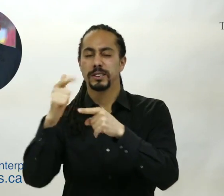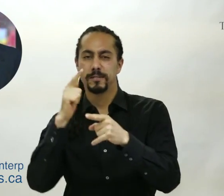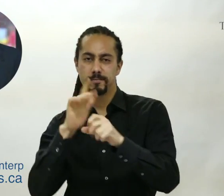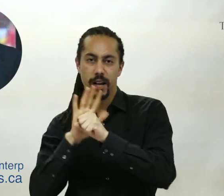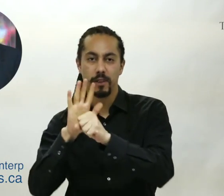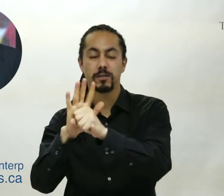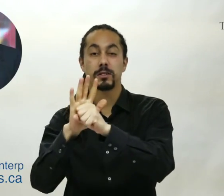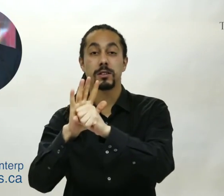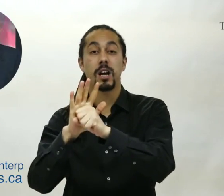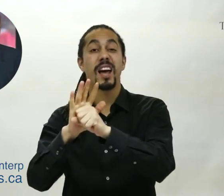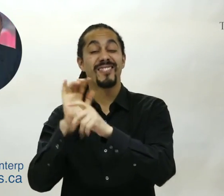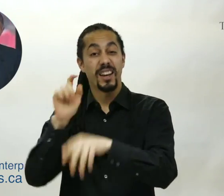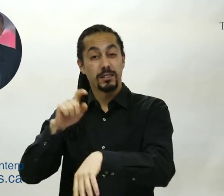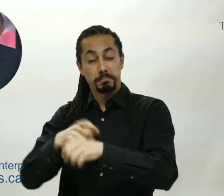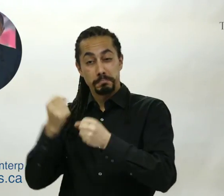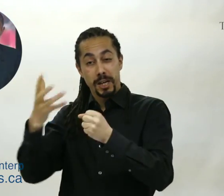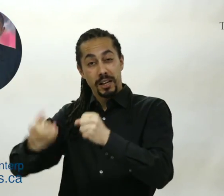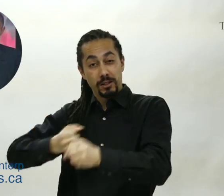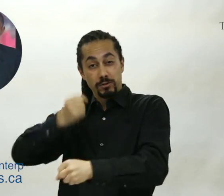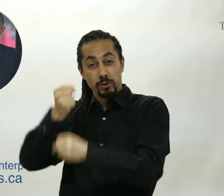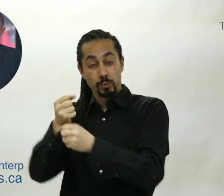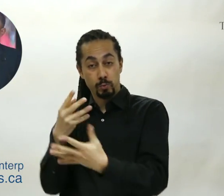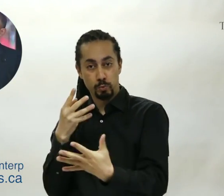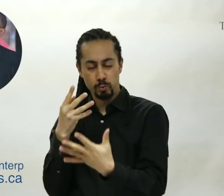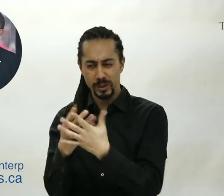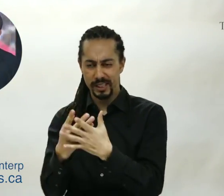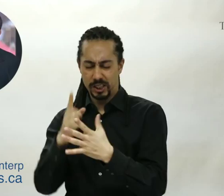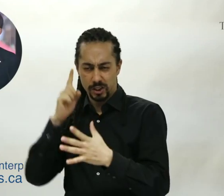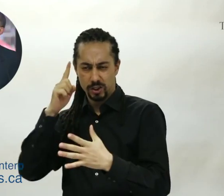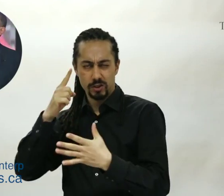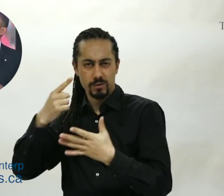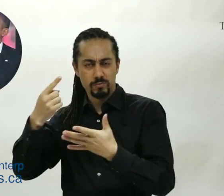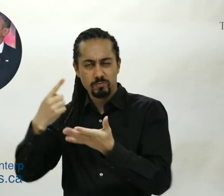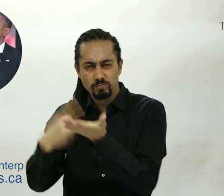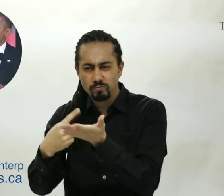He used decades in prison to sharpen his arguments,